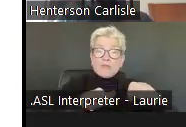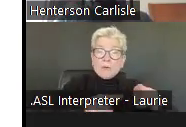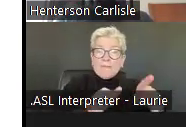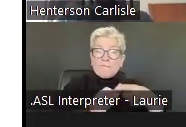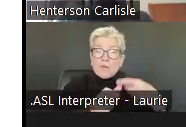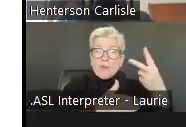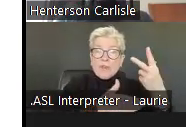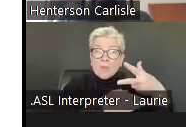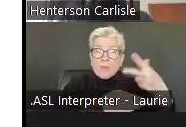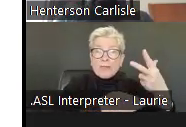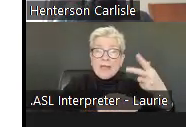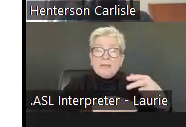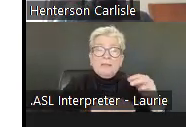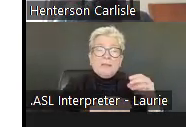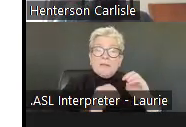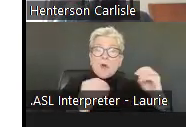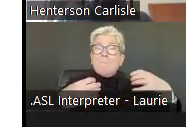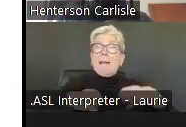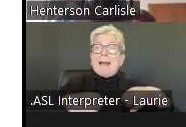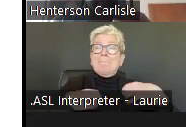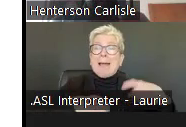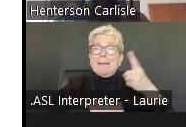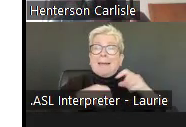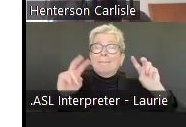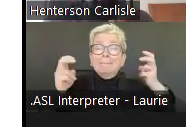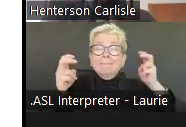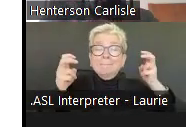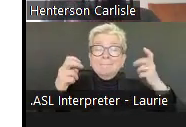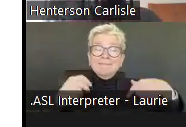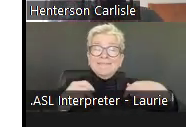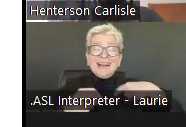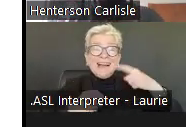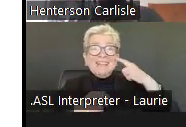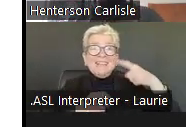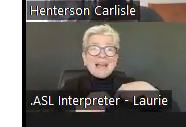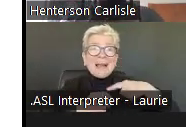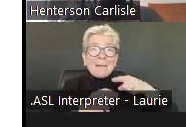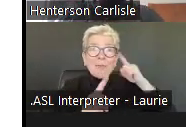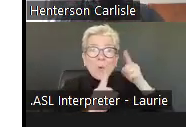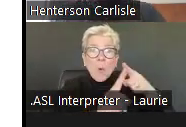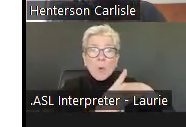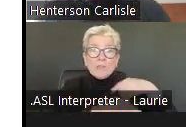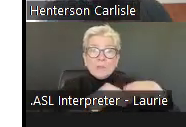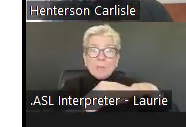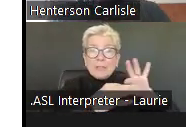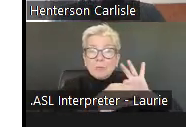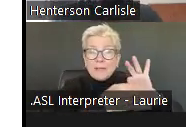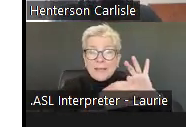no backpack days - it's all about building relationships. It's all about starting to build